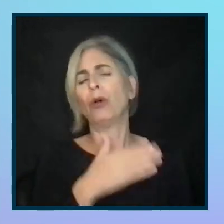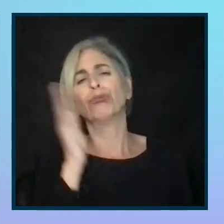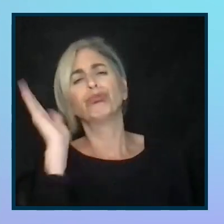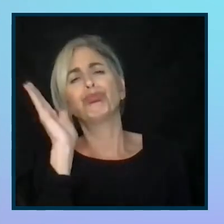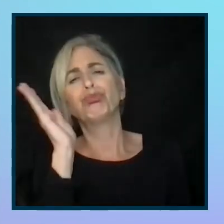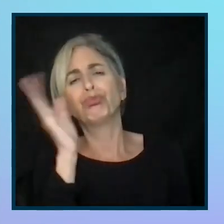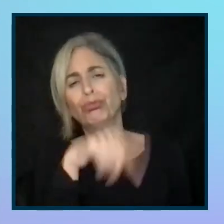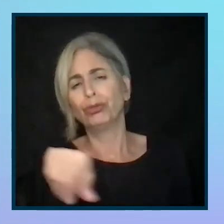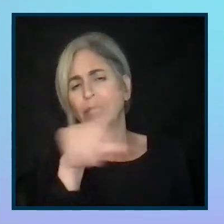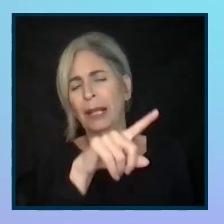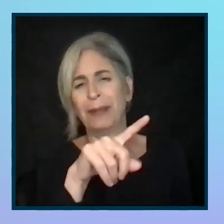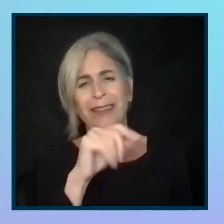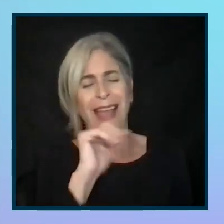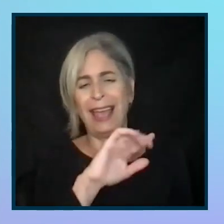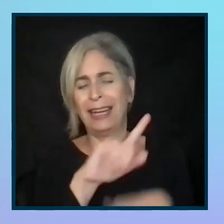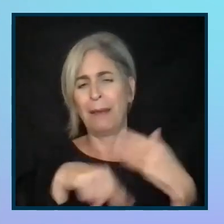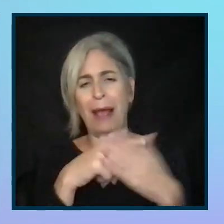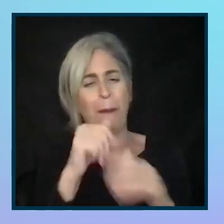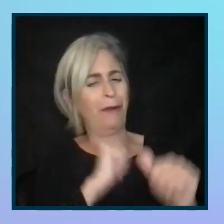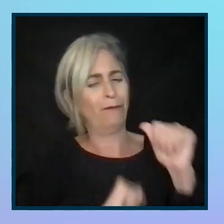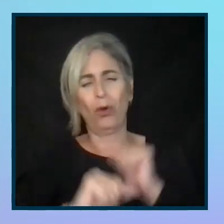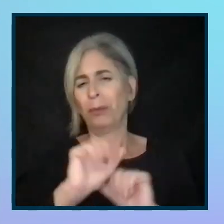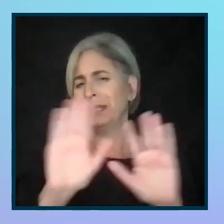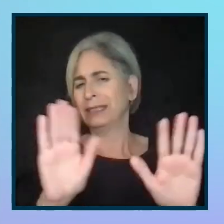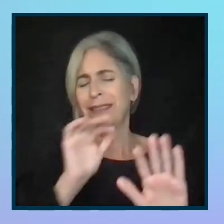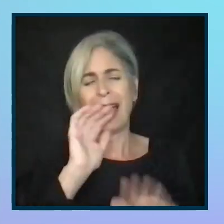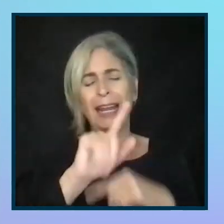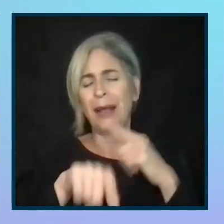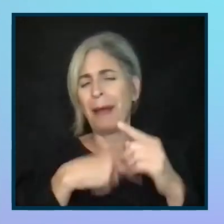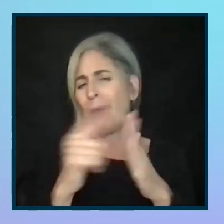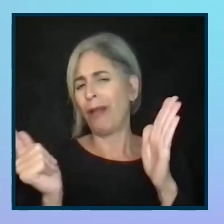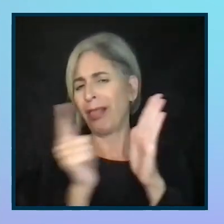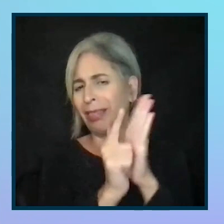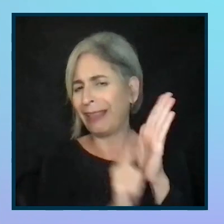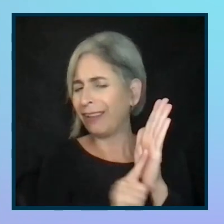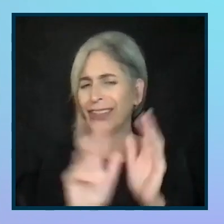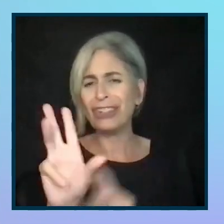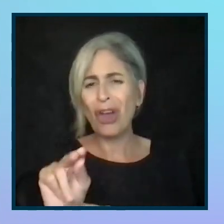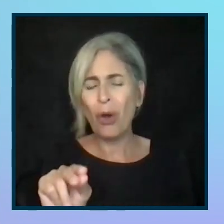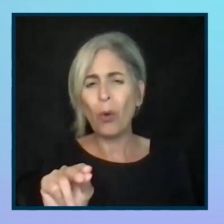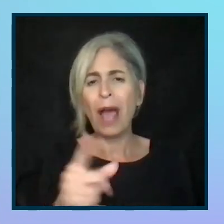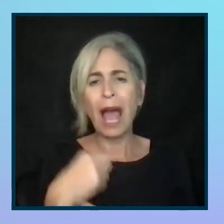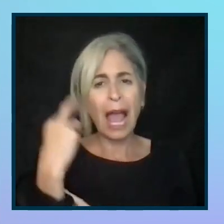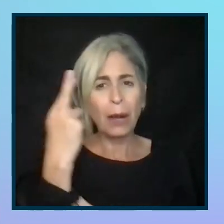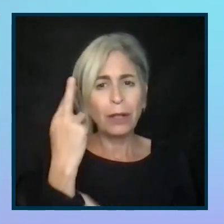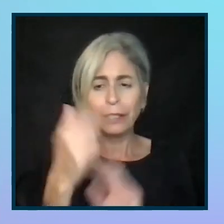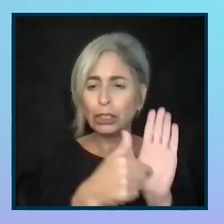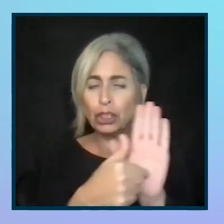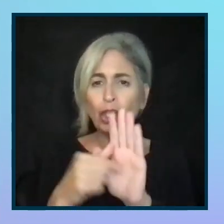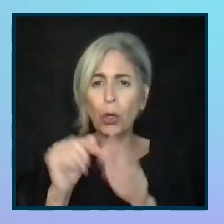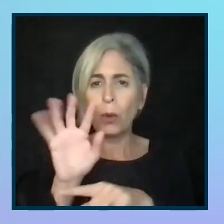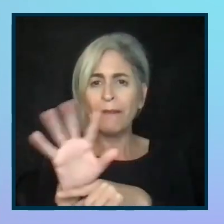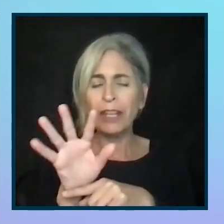And it's not about conformance. It's not about legal. What I realized with them is like, I need to show 'em a video of a customer